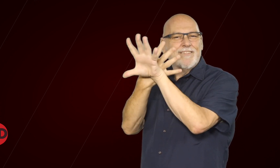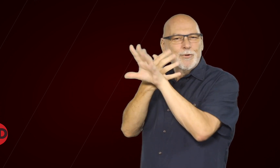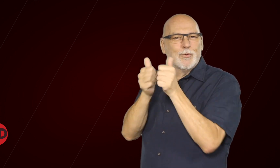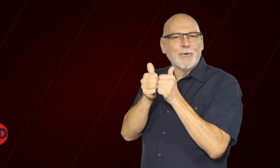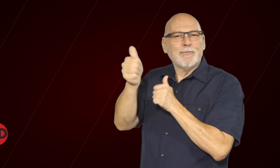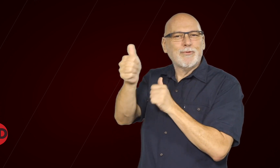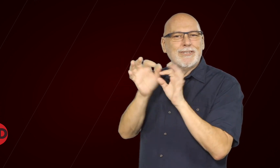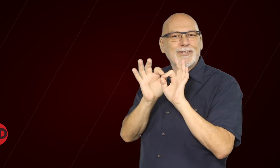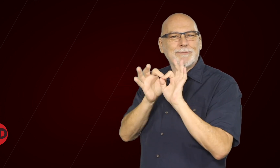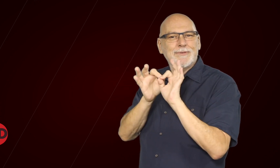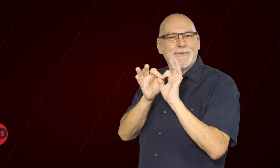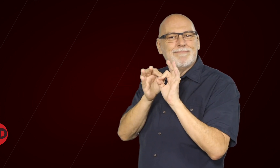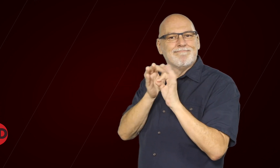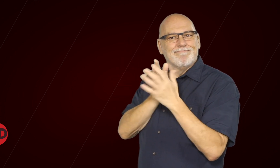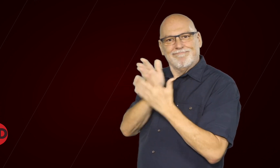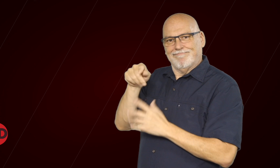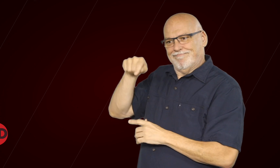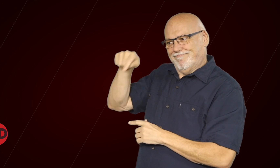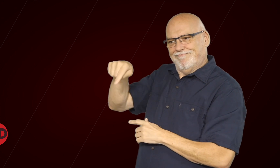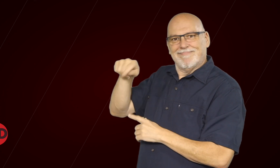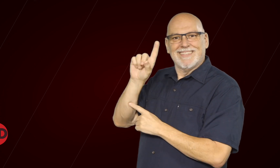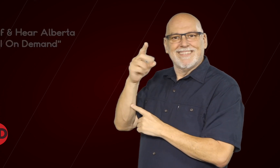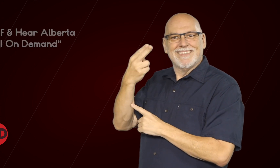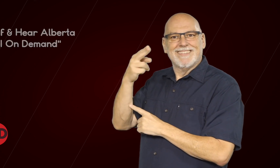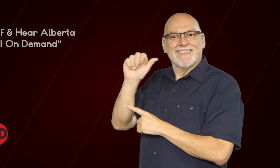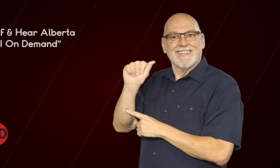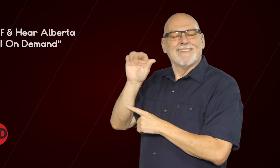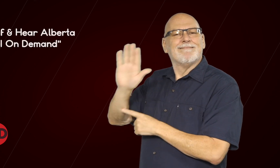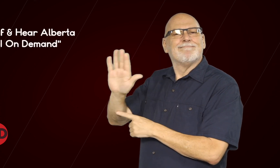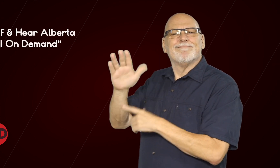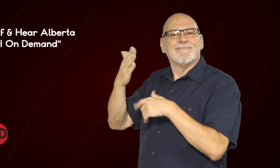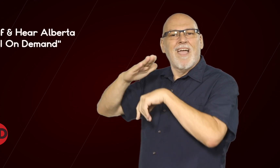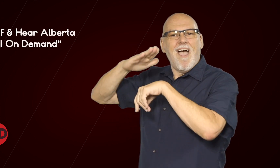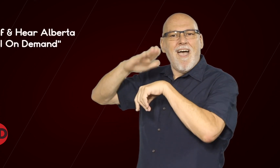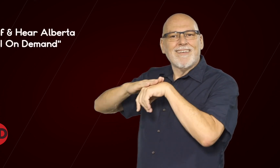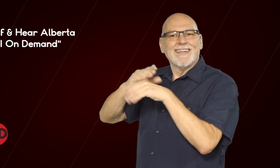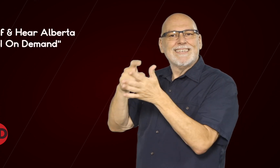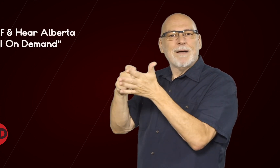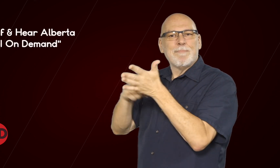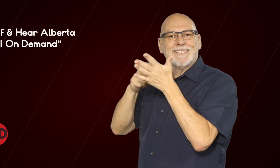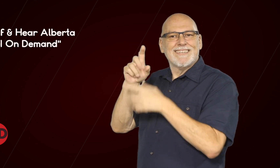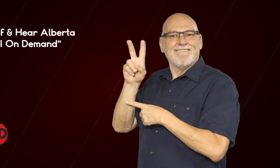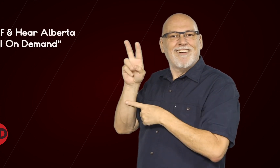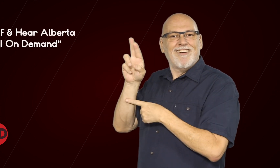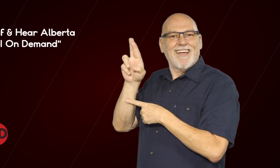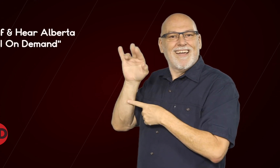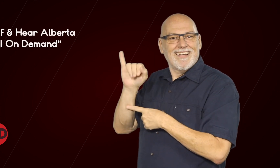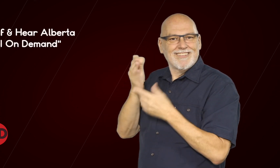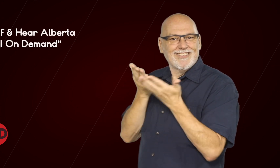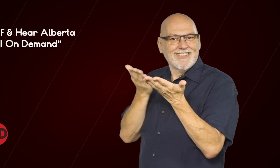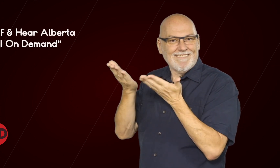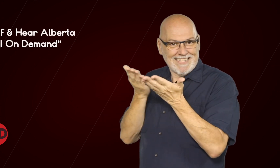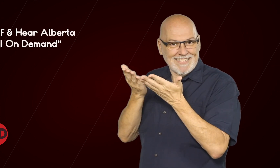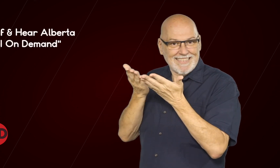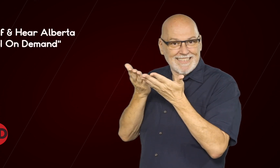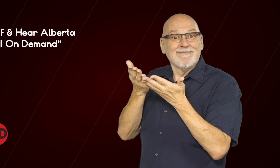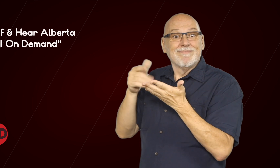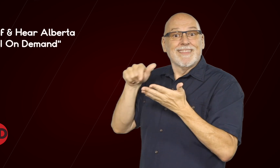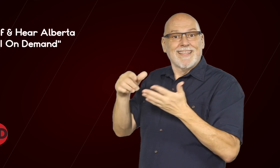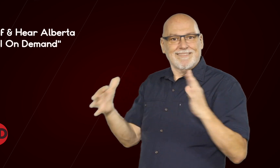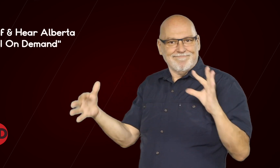through DHA's On Demand VRI service which connects to an ASL interpreter